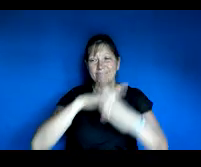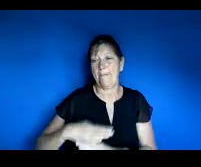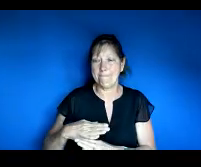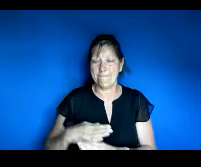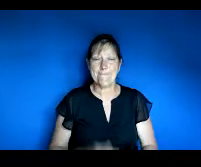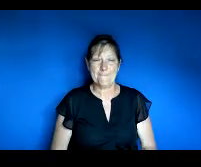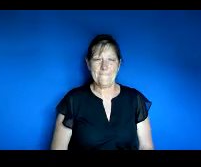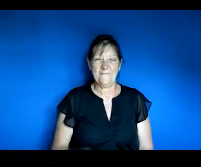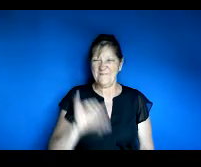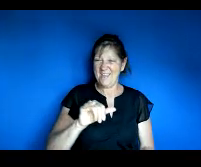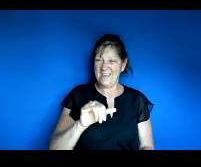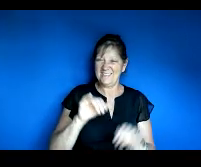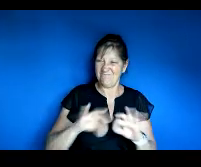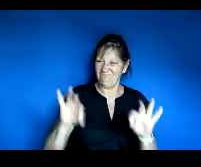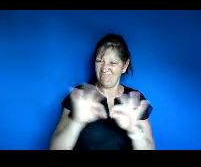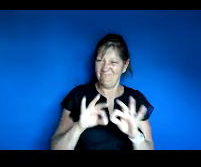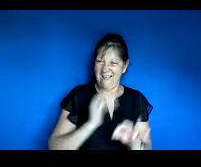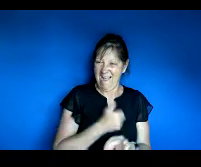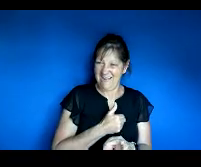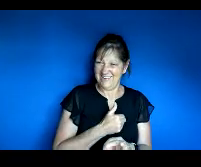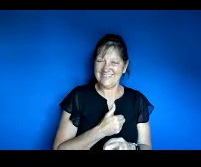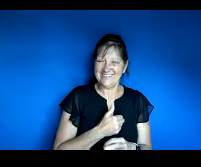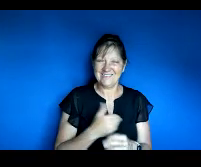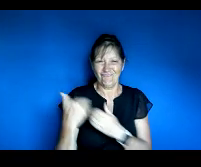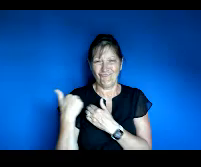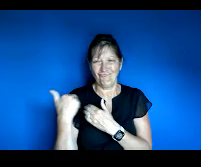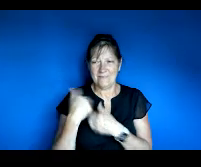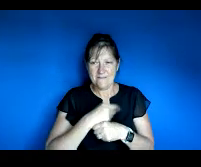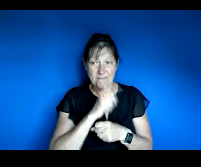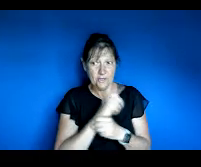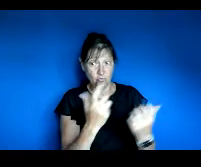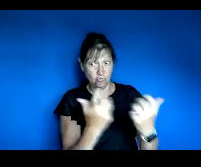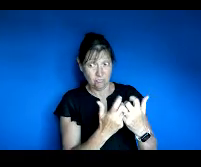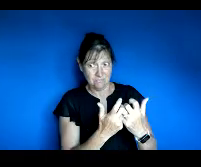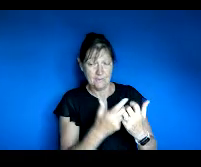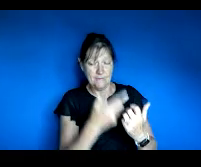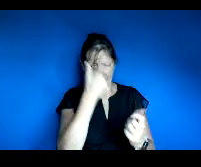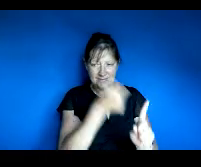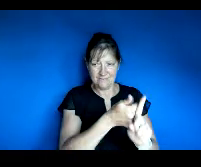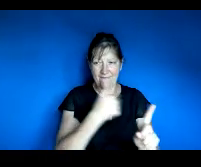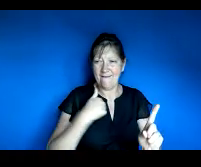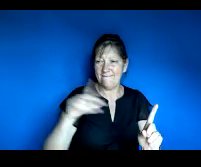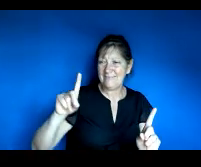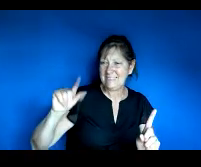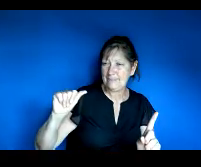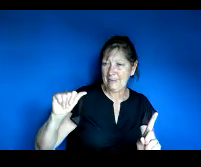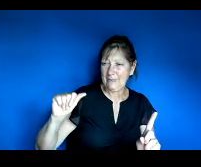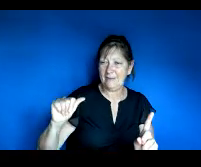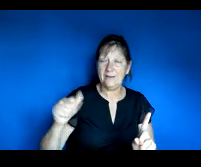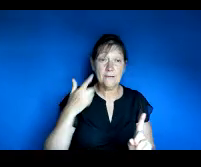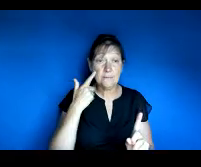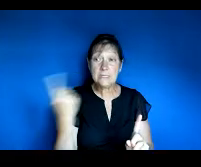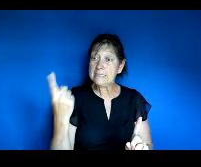And so that's the key part for us, is making sure that it's an accommodation based on a disability as opposed to specifically something that's a convenience